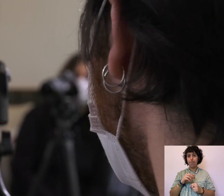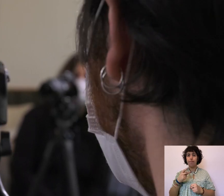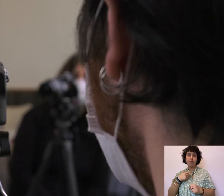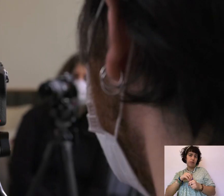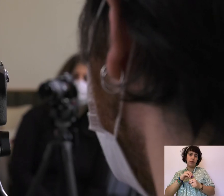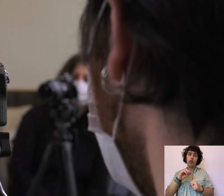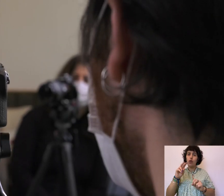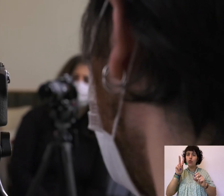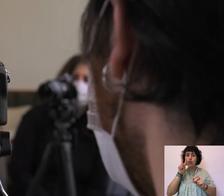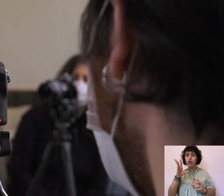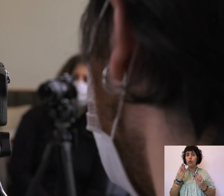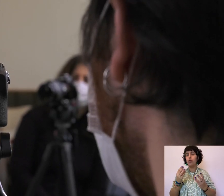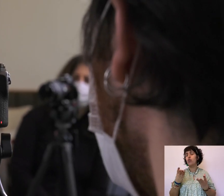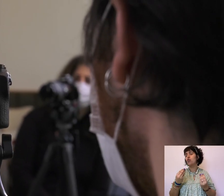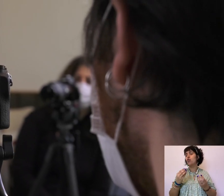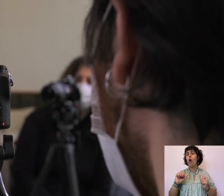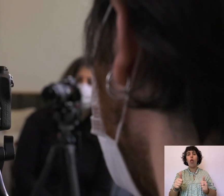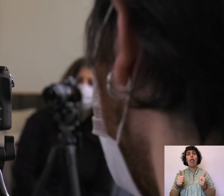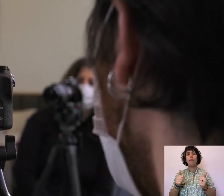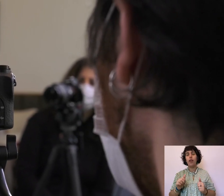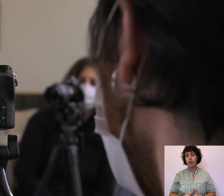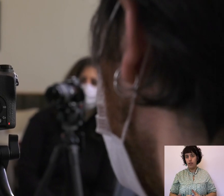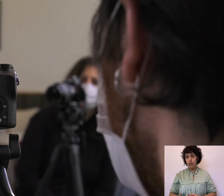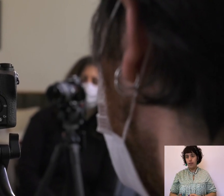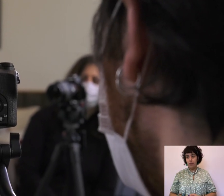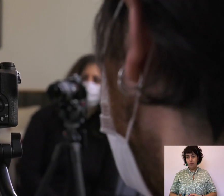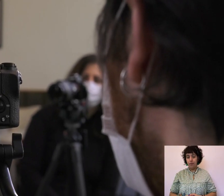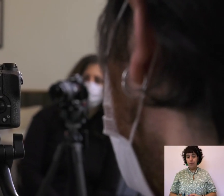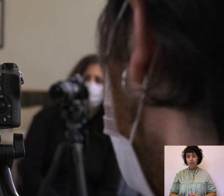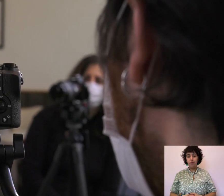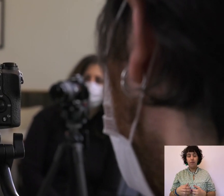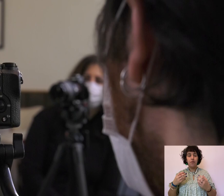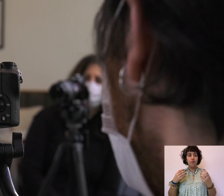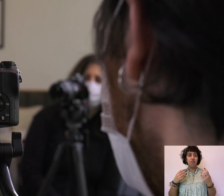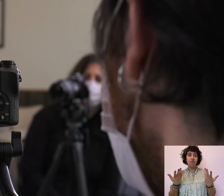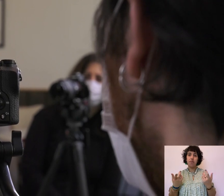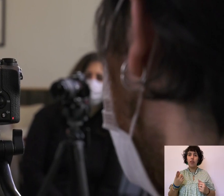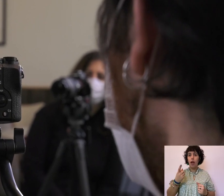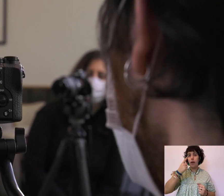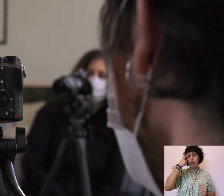It's another job, I'm going to work. I'm in the set industry,